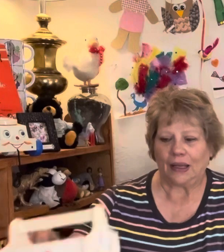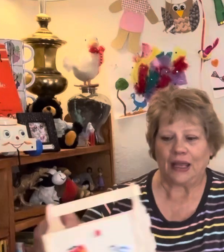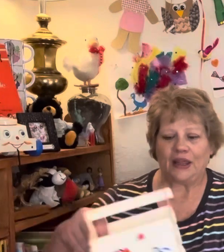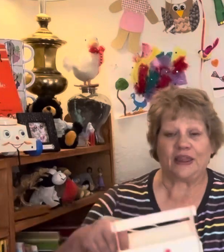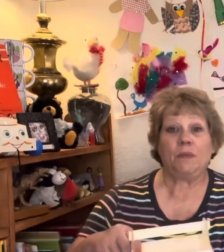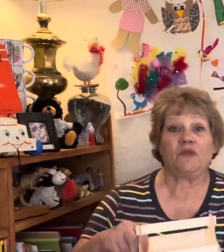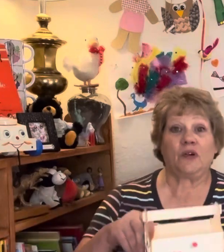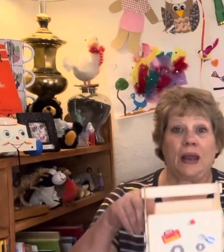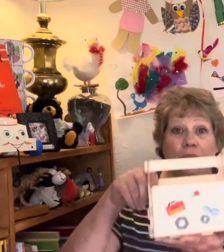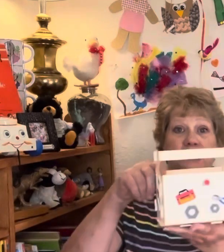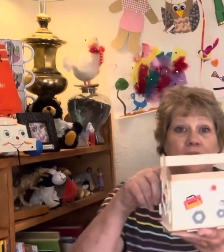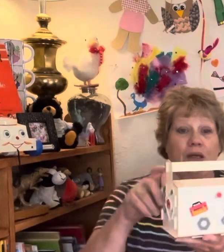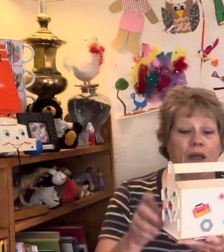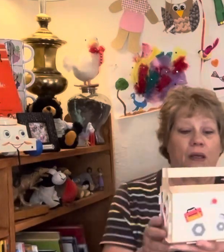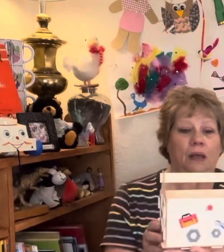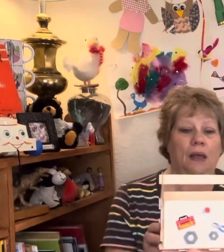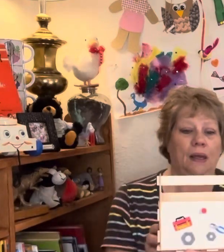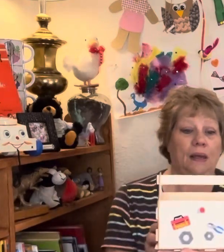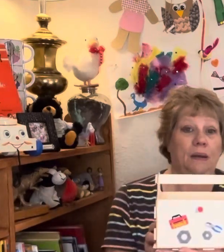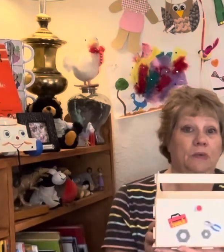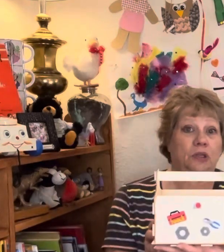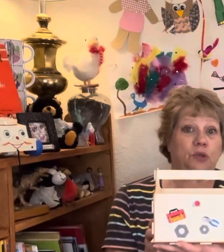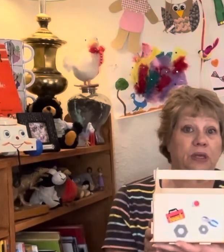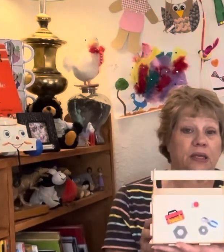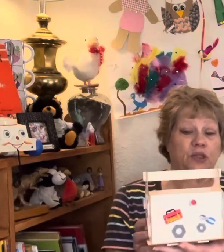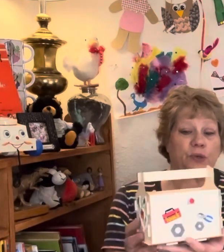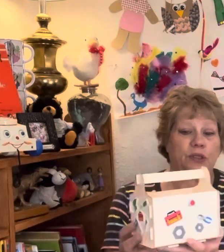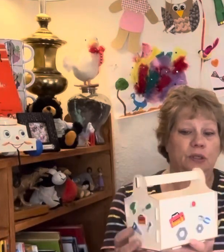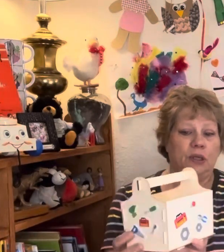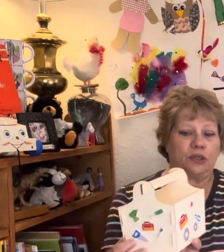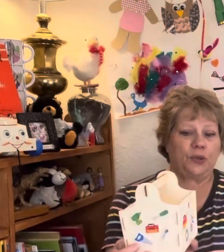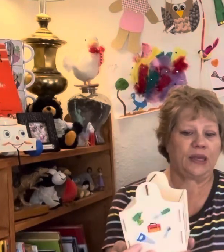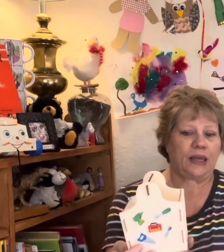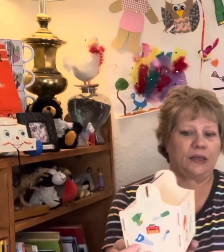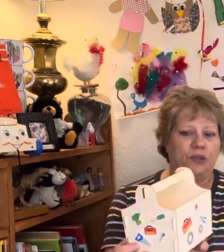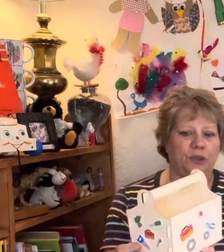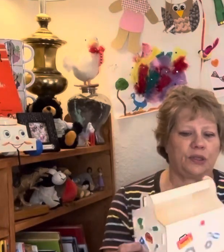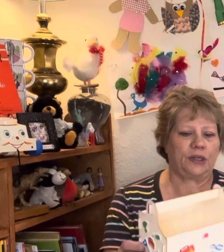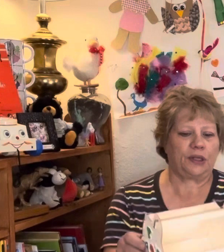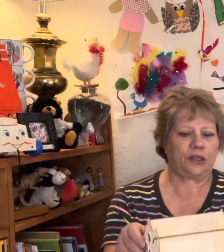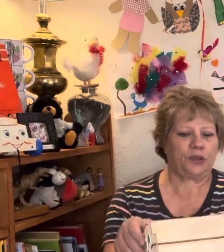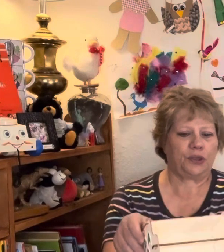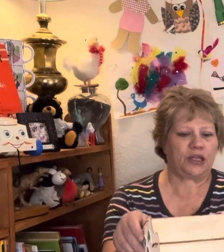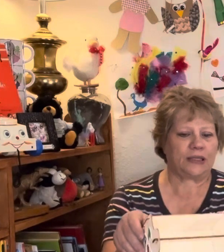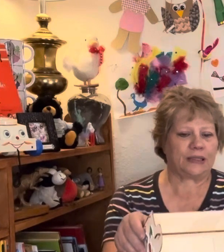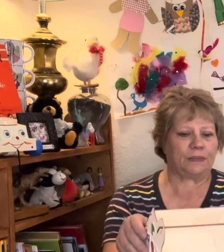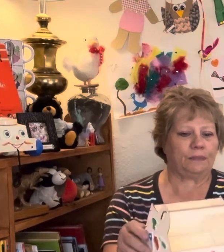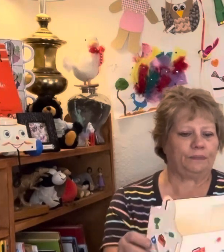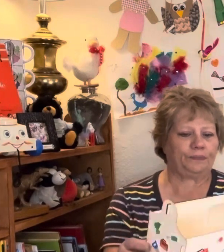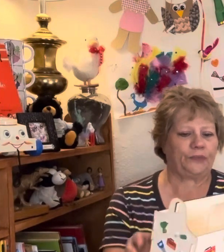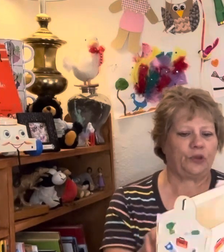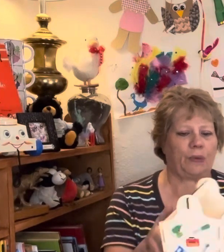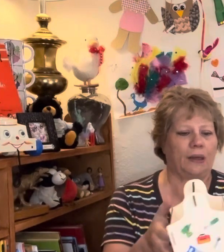in the theme of Gramps, doing a tool... a tool kit. A tool... little tool chest. BUSTER: Tool box! Tool